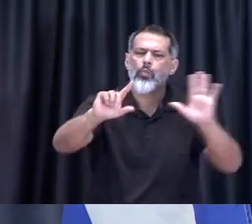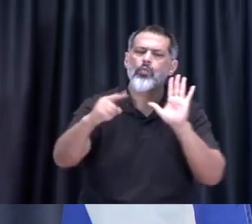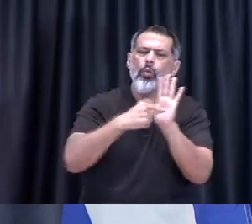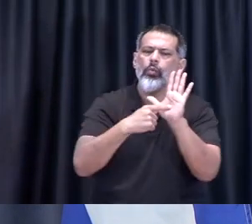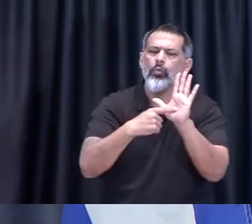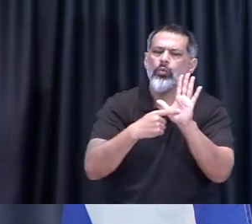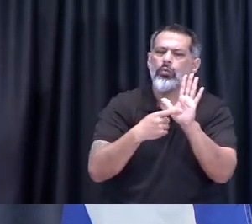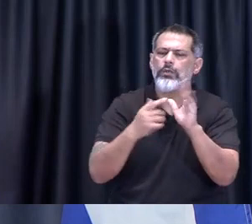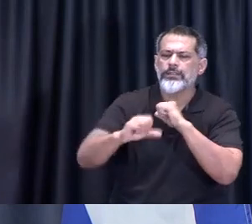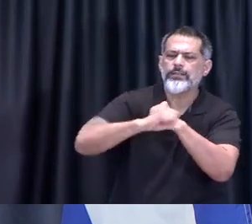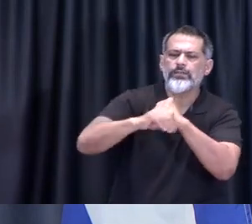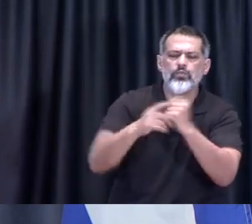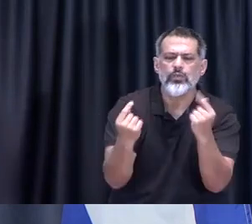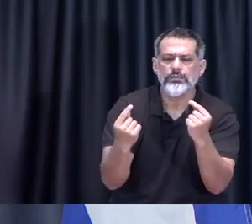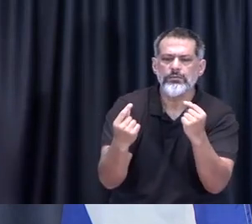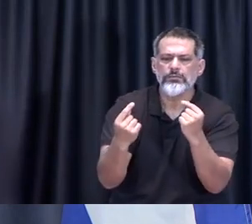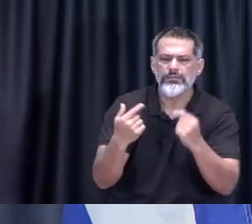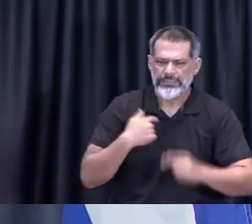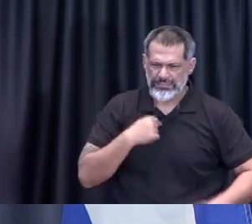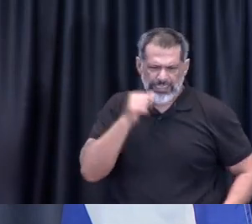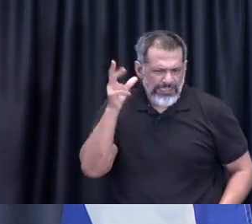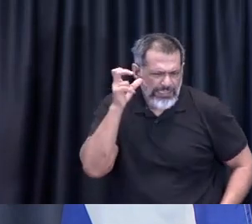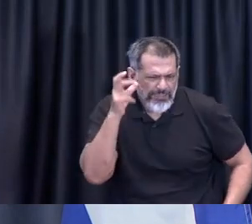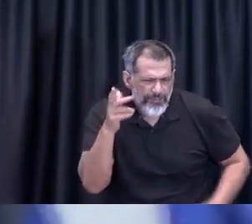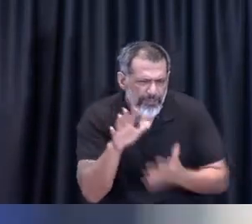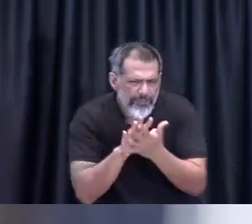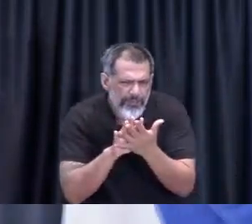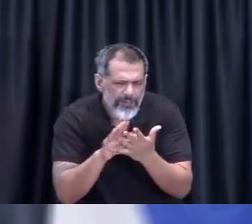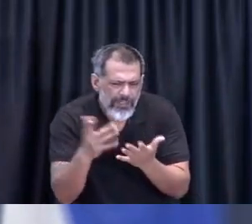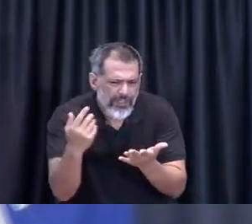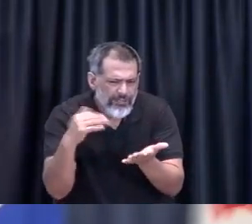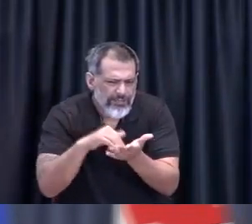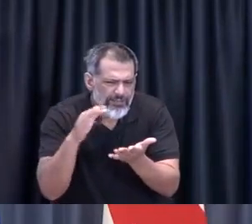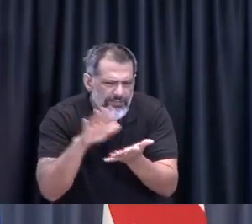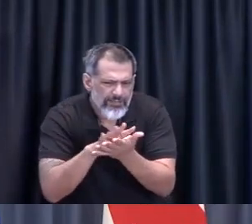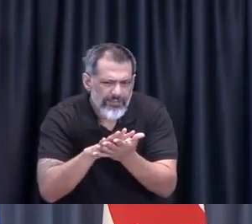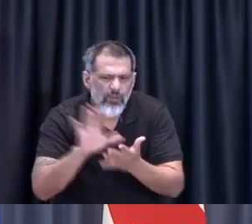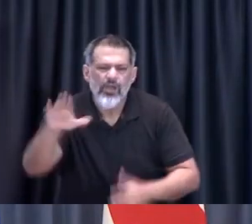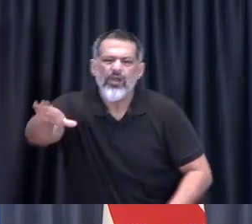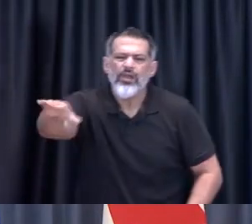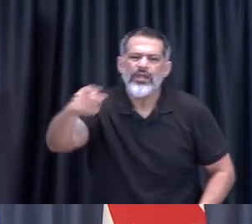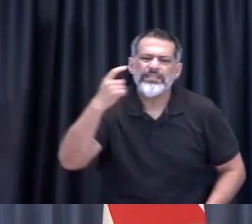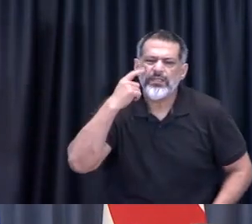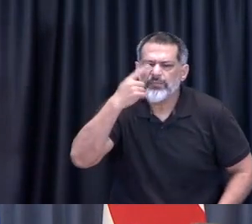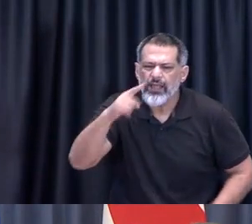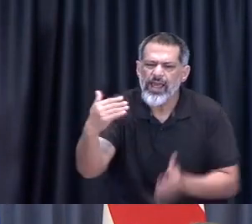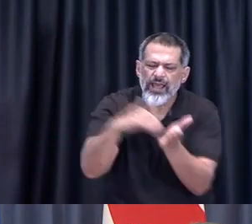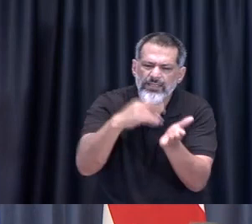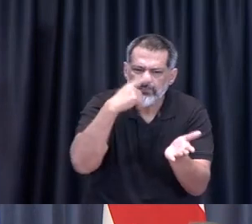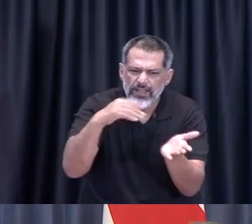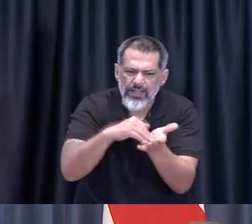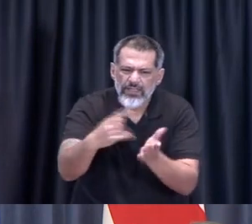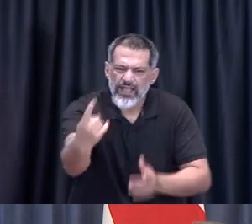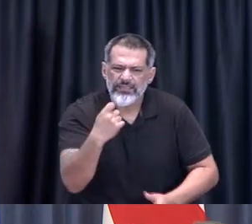I was muffled, like Dr. de Villa said. Could you just repeat it? Maybe if you could just shorten it, but we're having trouble hearing you think